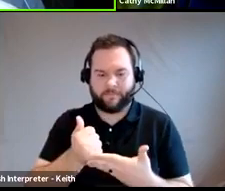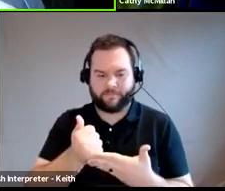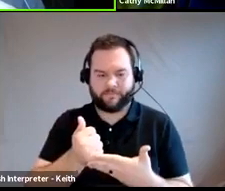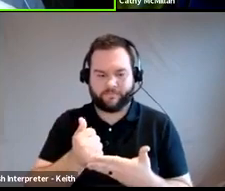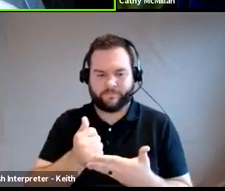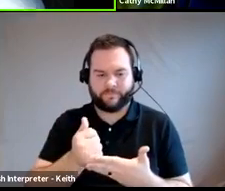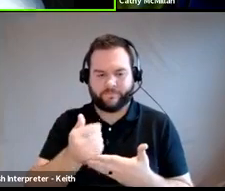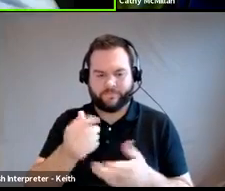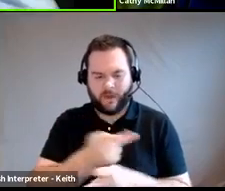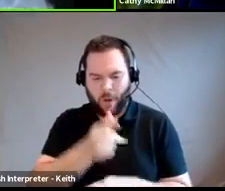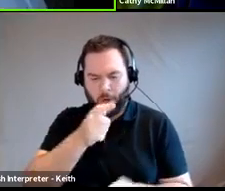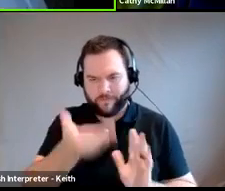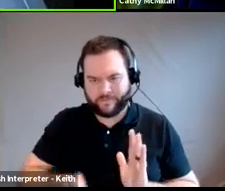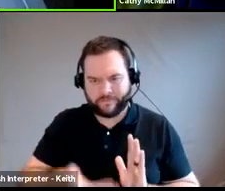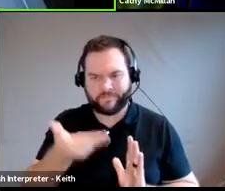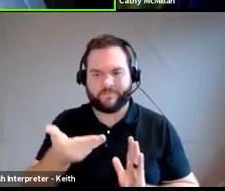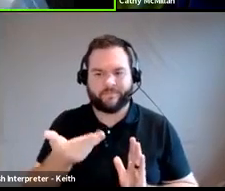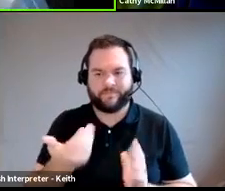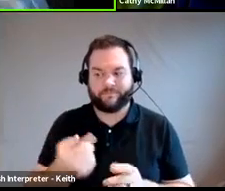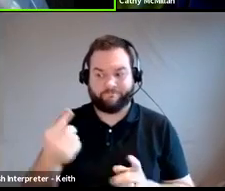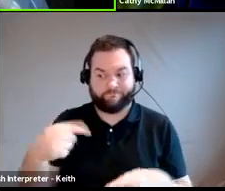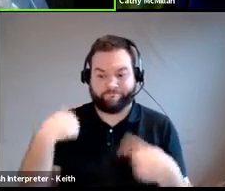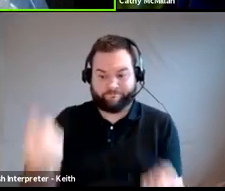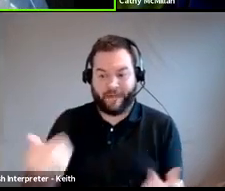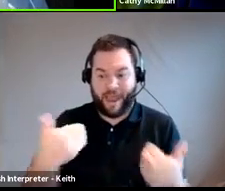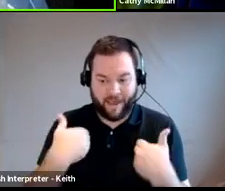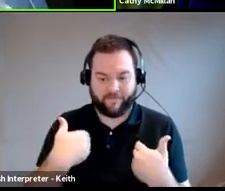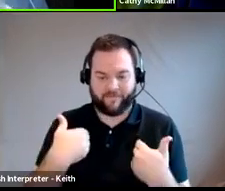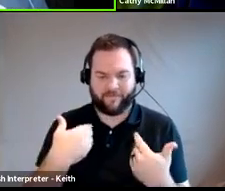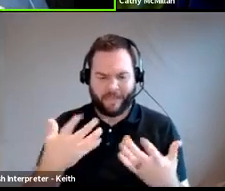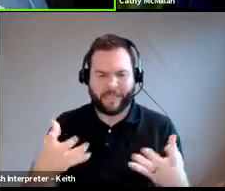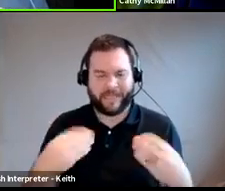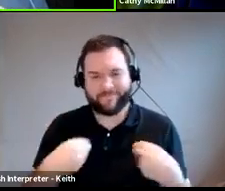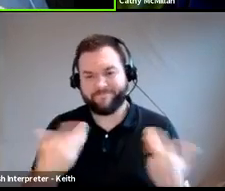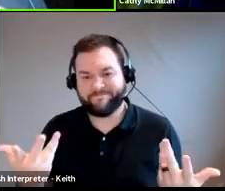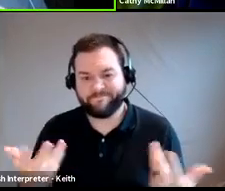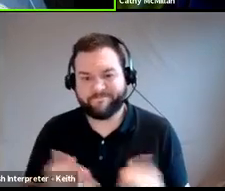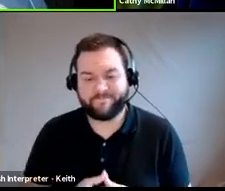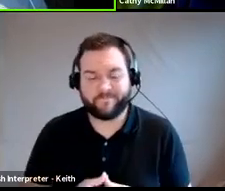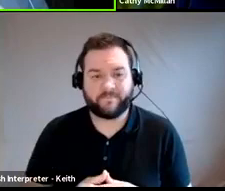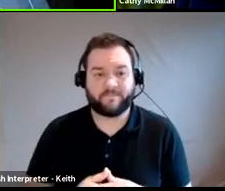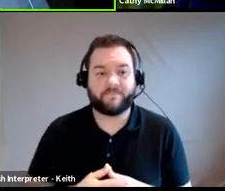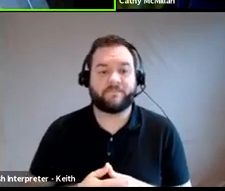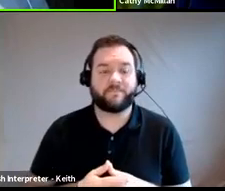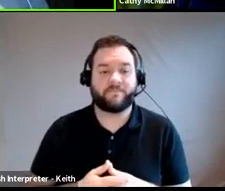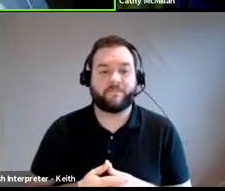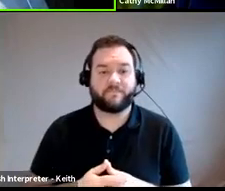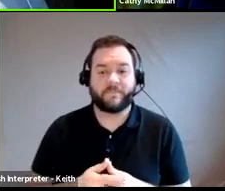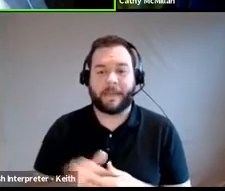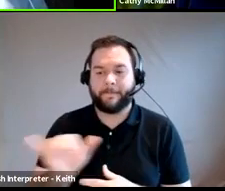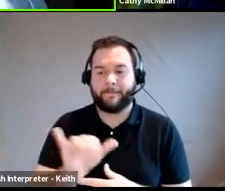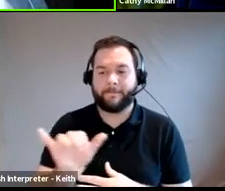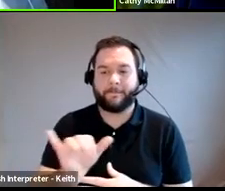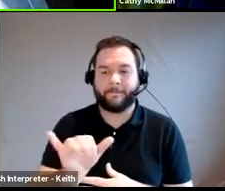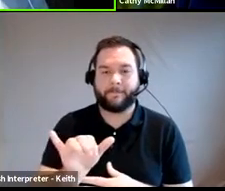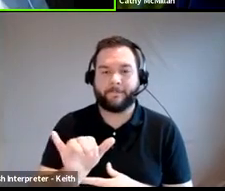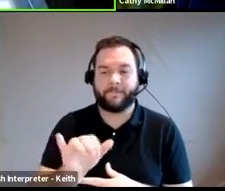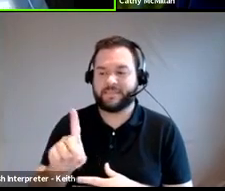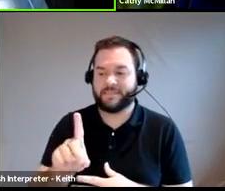define define me now, I've define me now, I realized that and it's it's been with me all my life. I just also want to Clara I just also want to Clarify to is